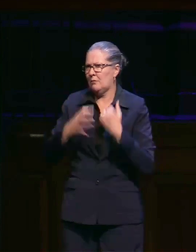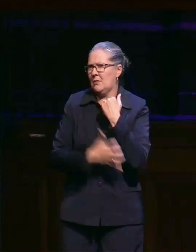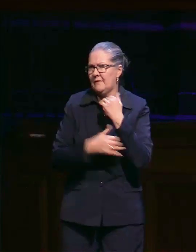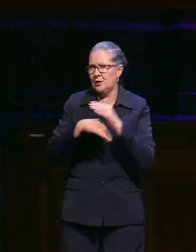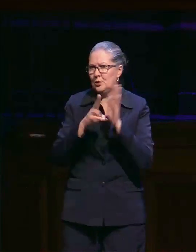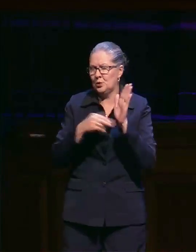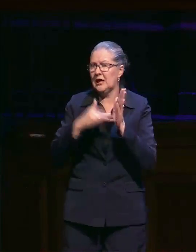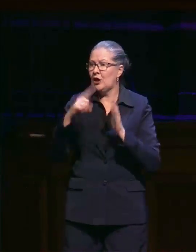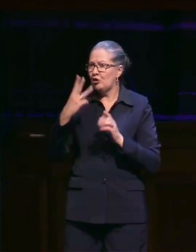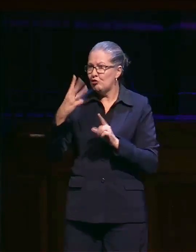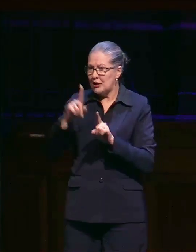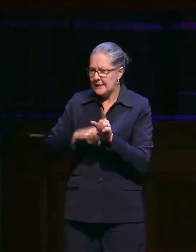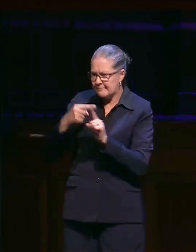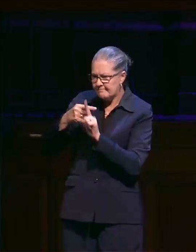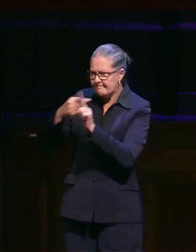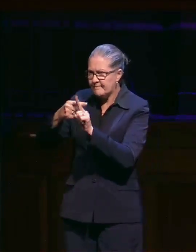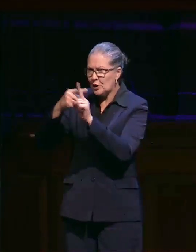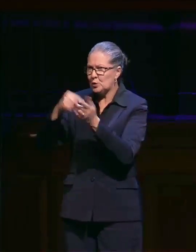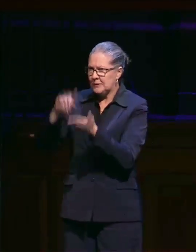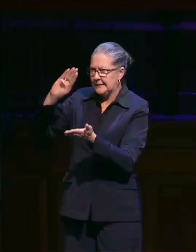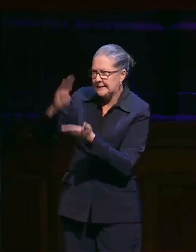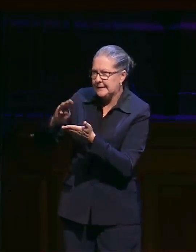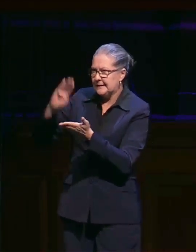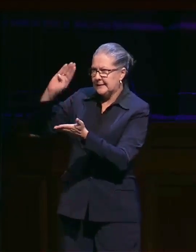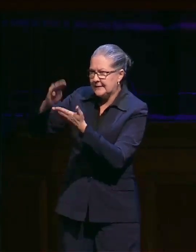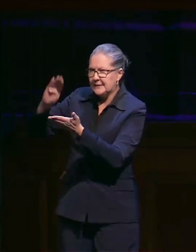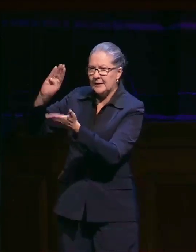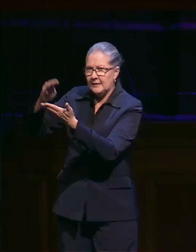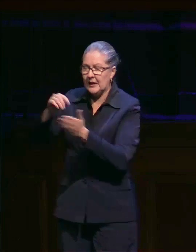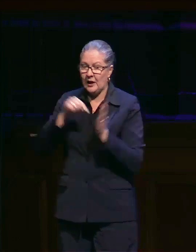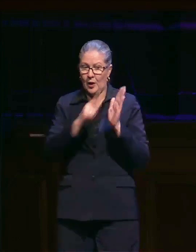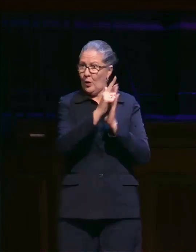and three-year targets to significantly reduce the rates. The Act itself